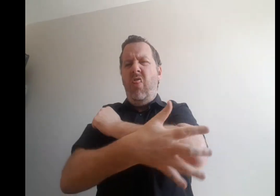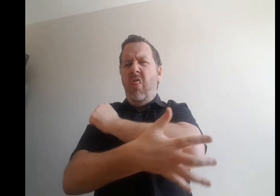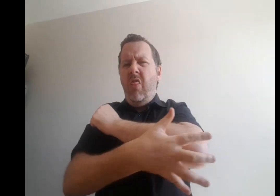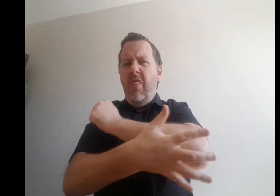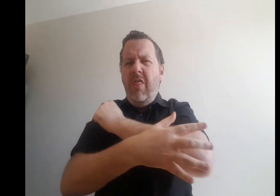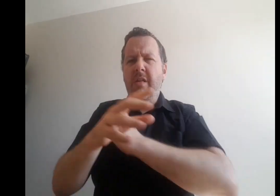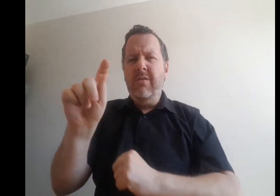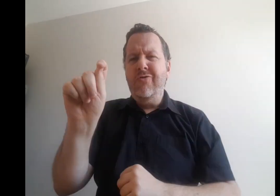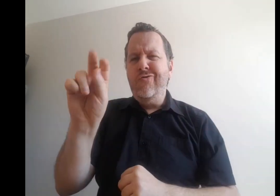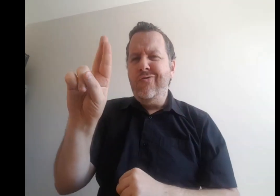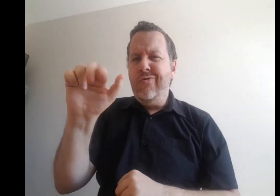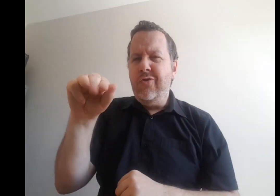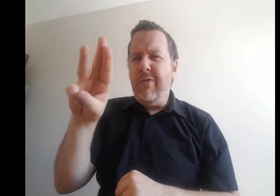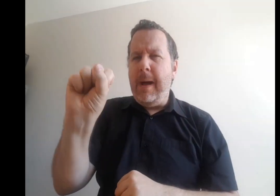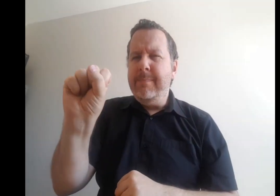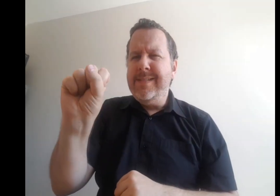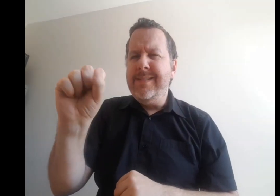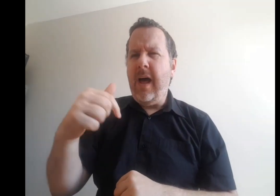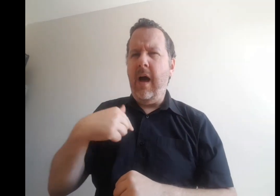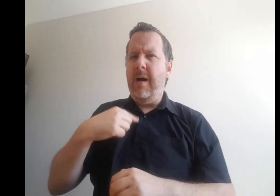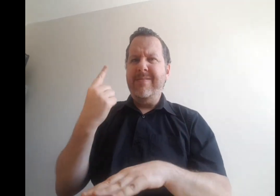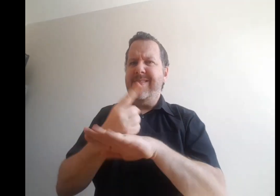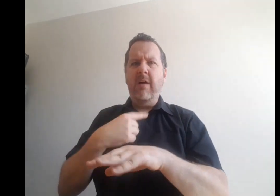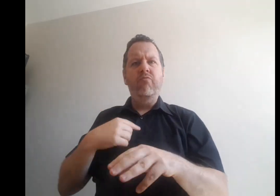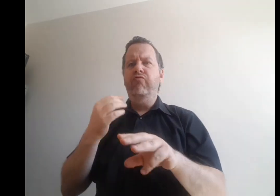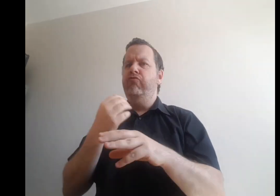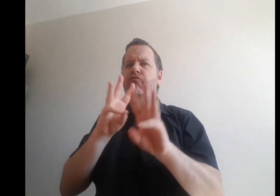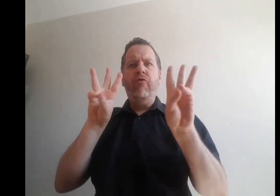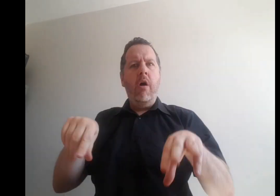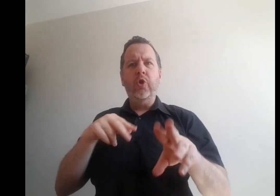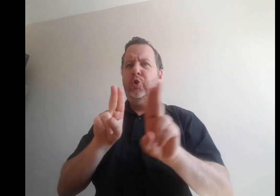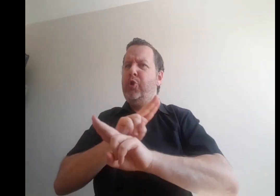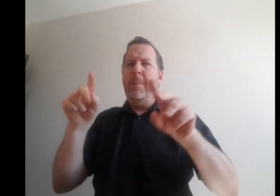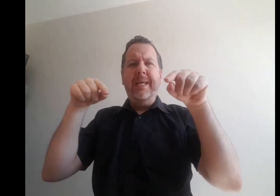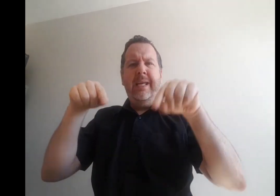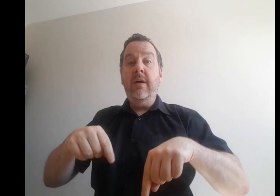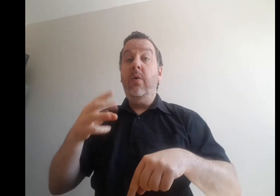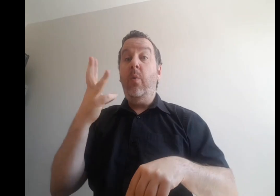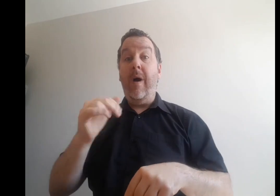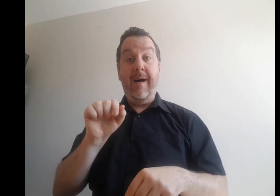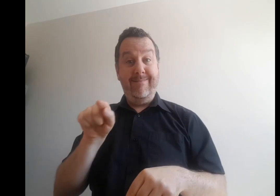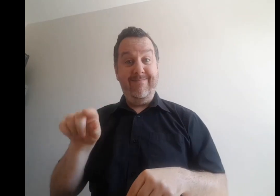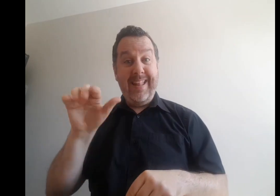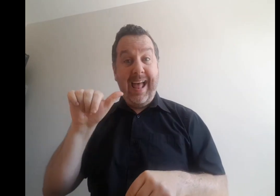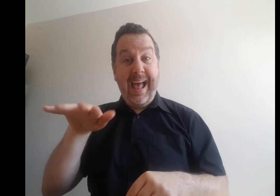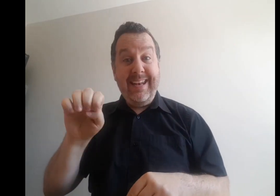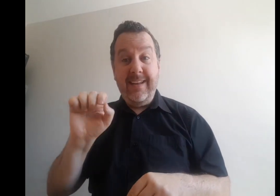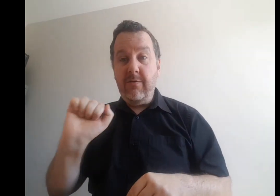And she was there wrongly, because her family had emigrated to the United States.